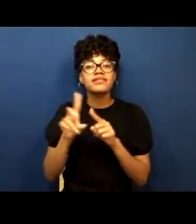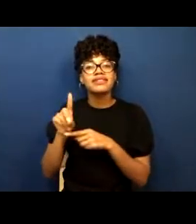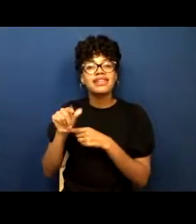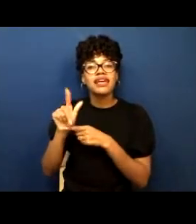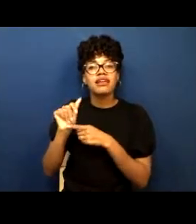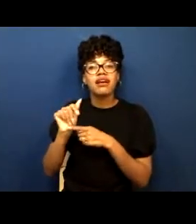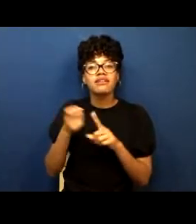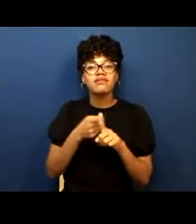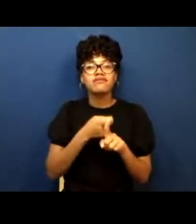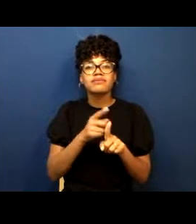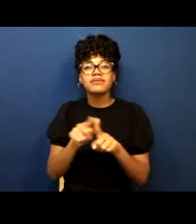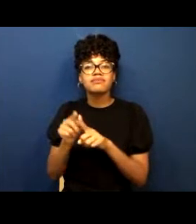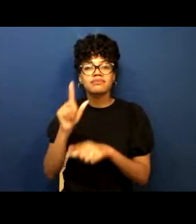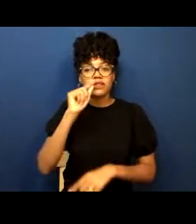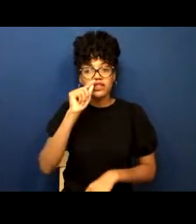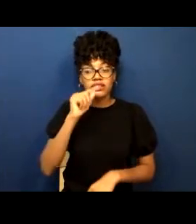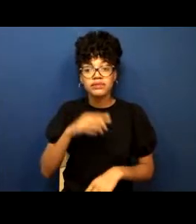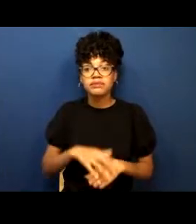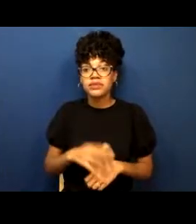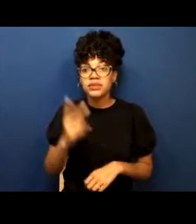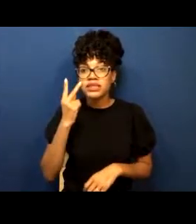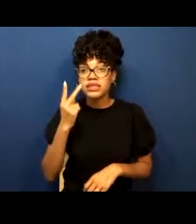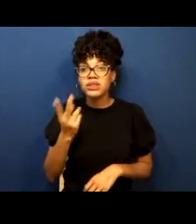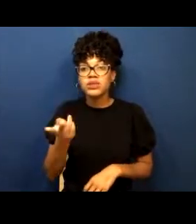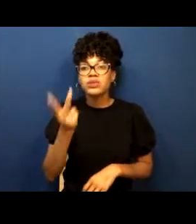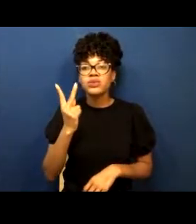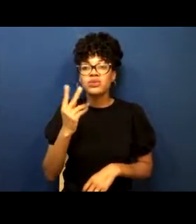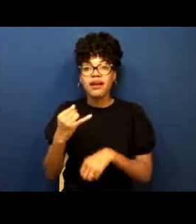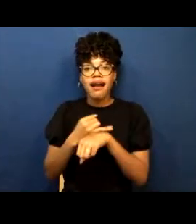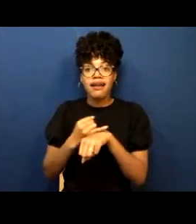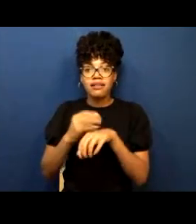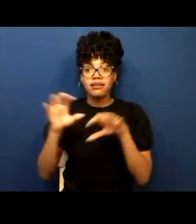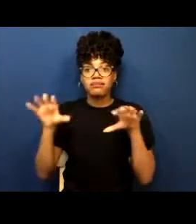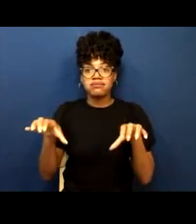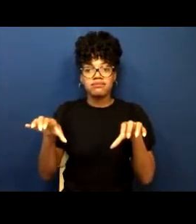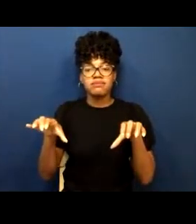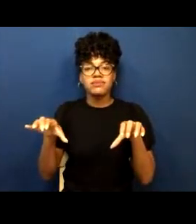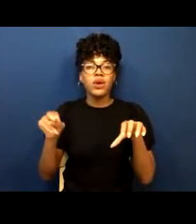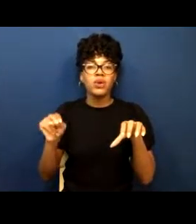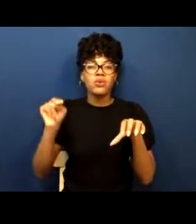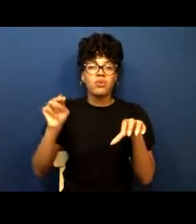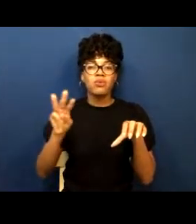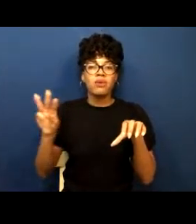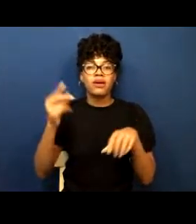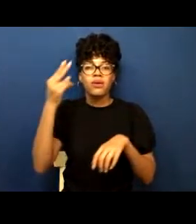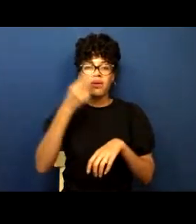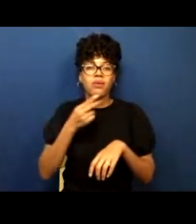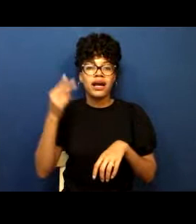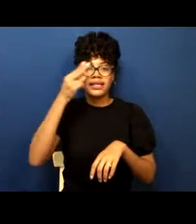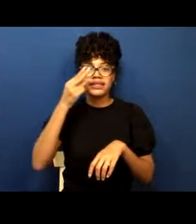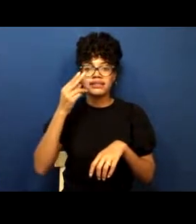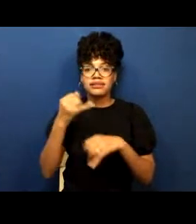So there's two islands here, Kure Atoll and Tern Island. And those are in the Northwest Hawaiian Islands. And those are two breeding sites